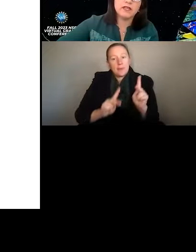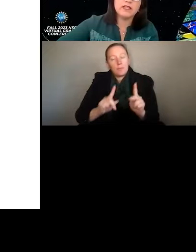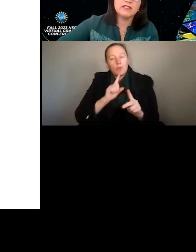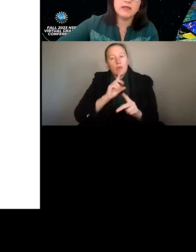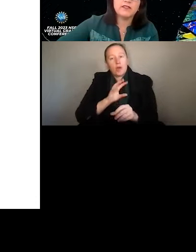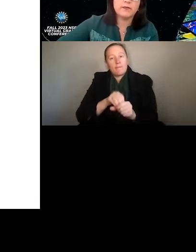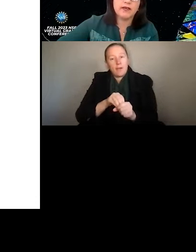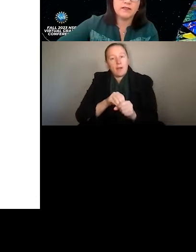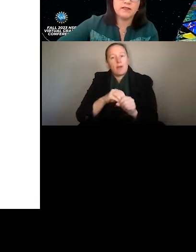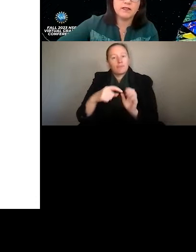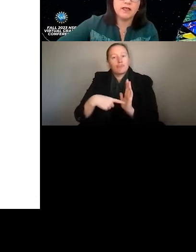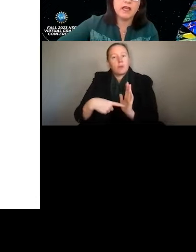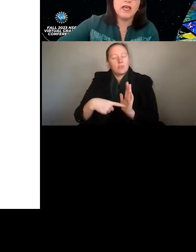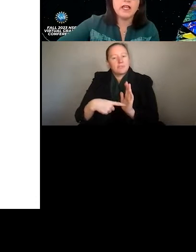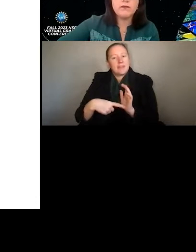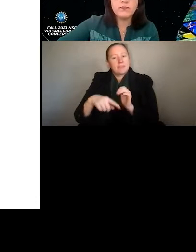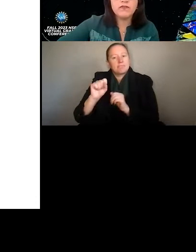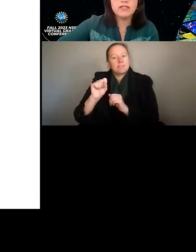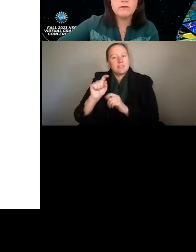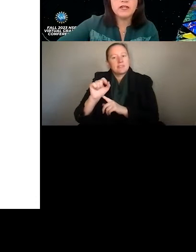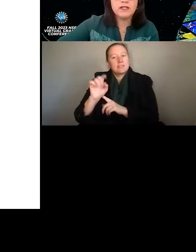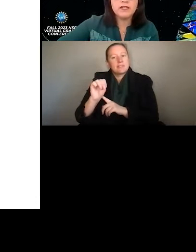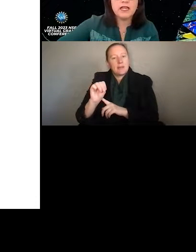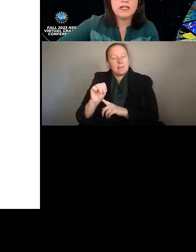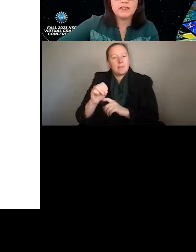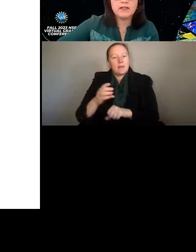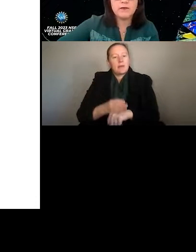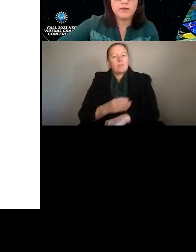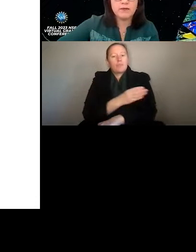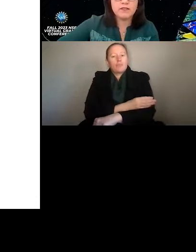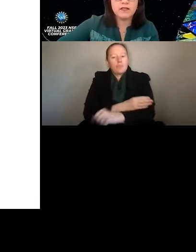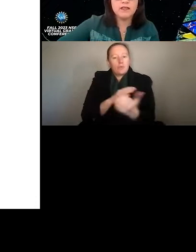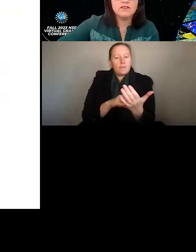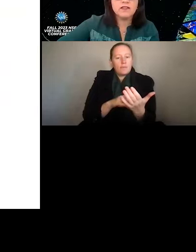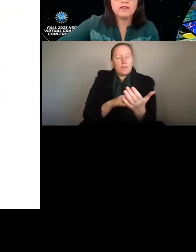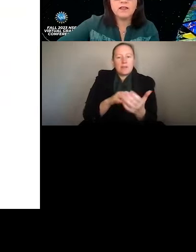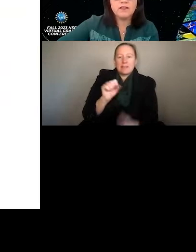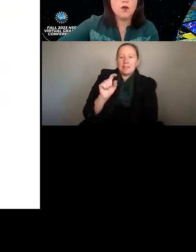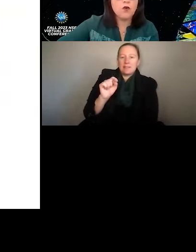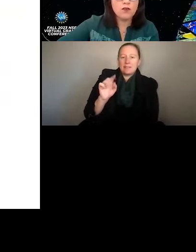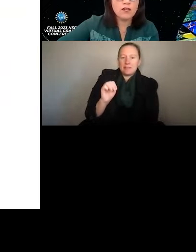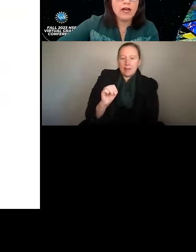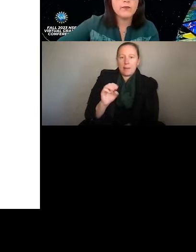in the STEM enterprise, and improve STEM learning and learning environments, such that all are